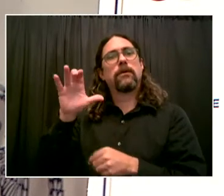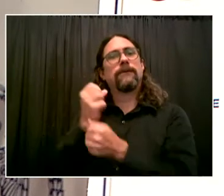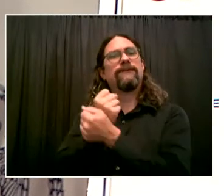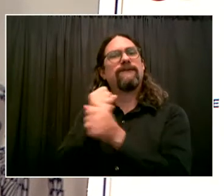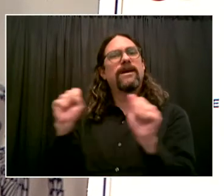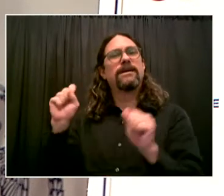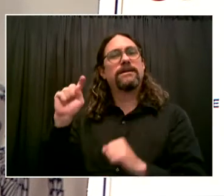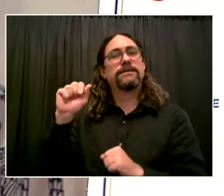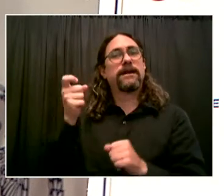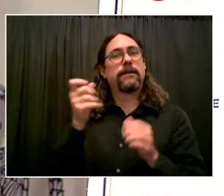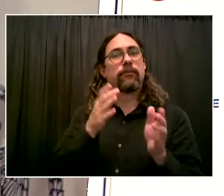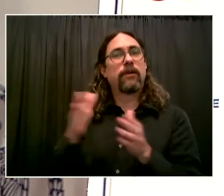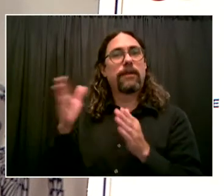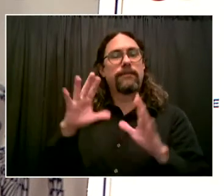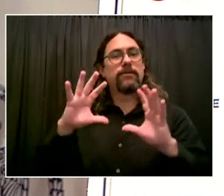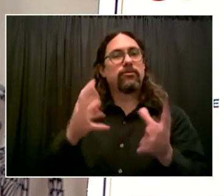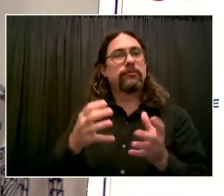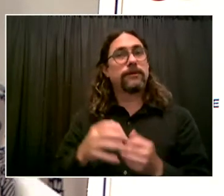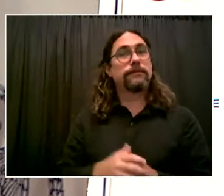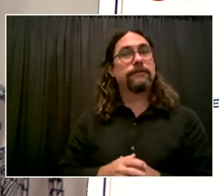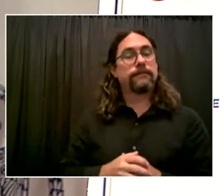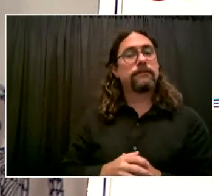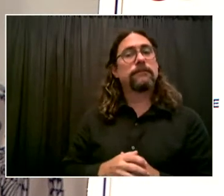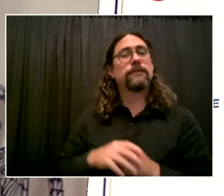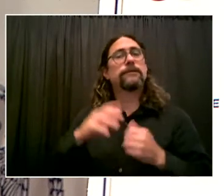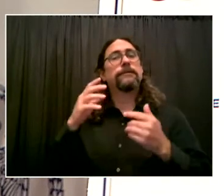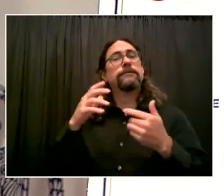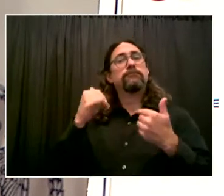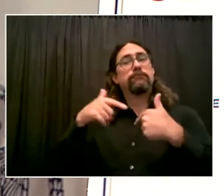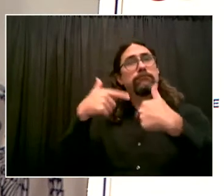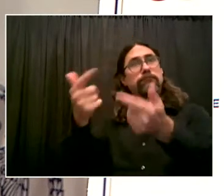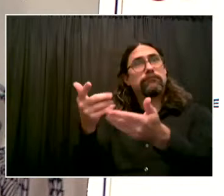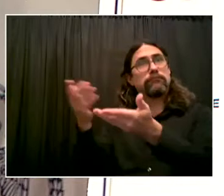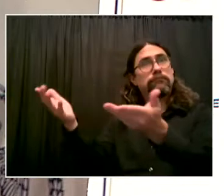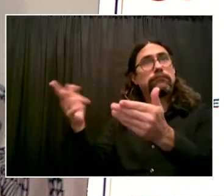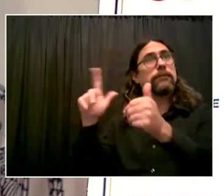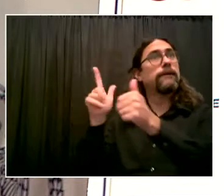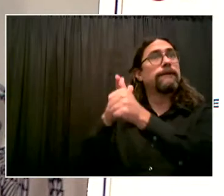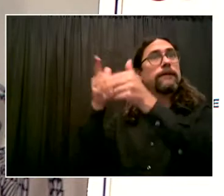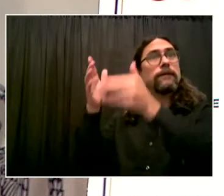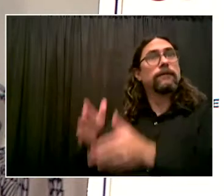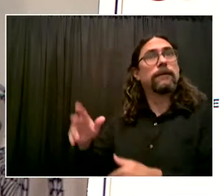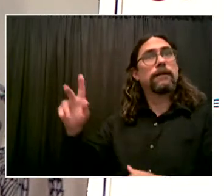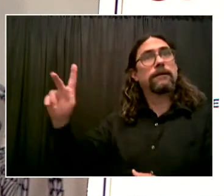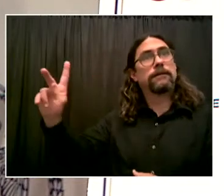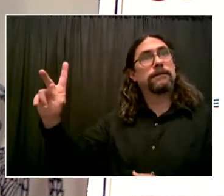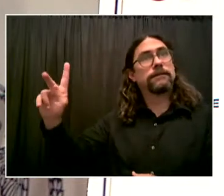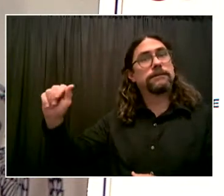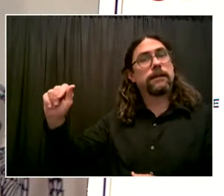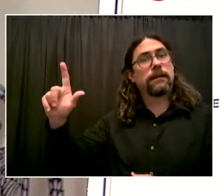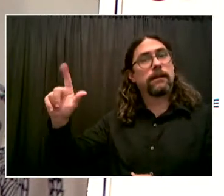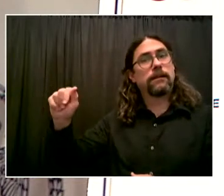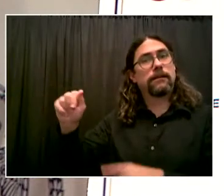DEPARTMENT OF CONSUMER AND WORKER PROTECTION. OUR FIRST QUESTION OF ODTAGOY ES TO